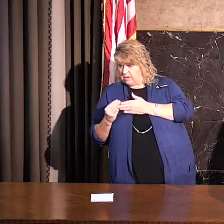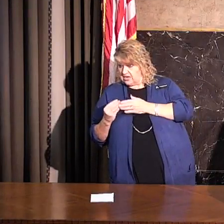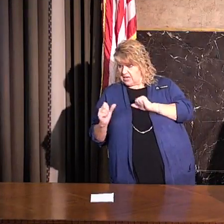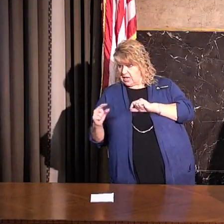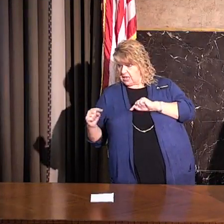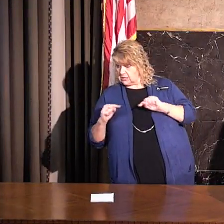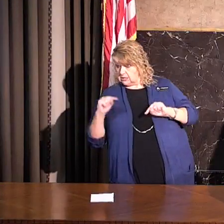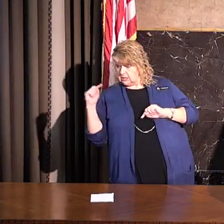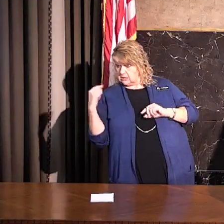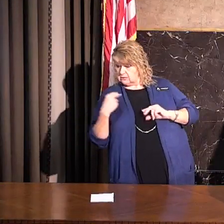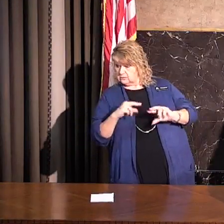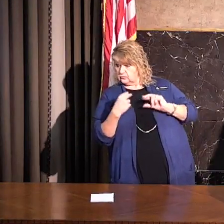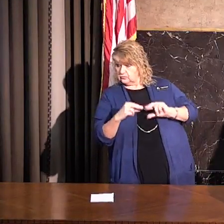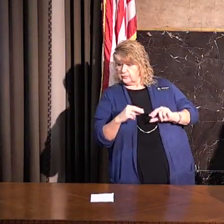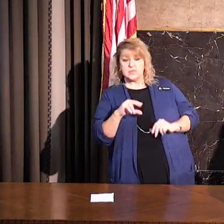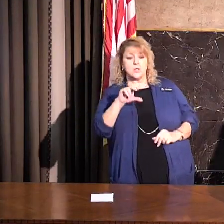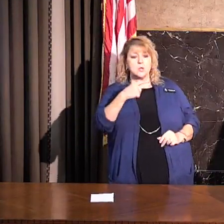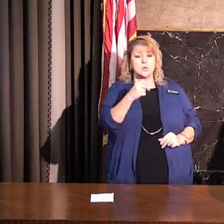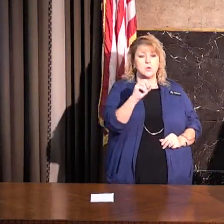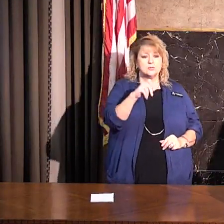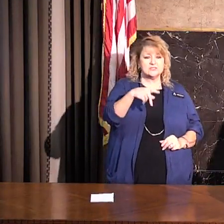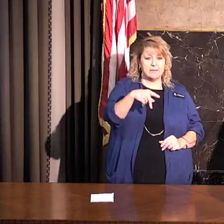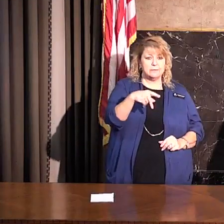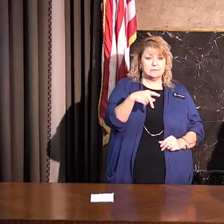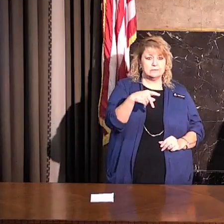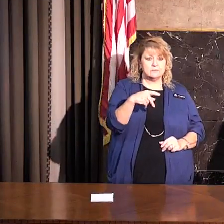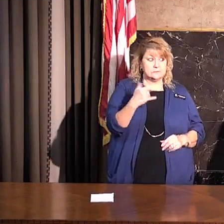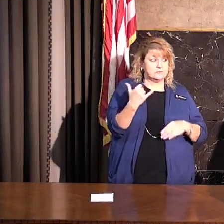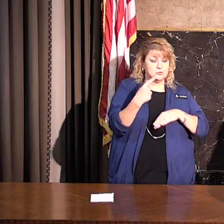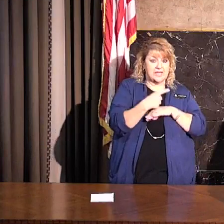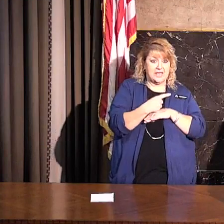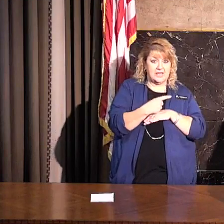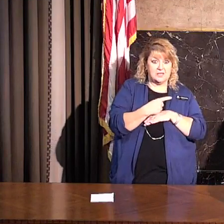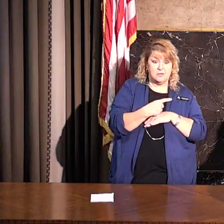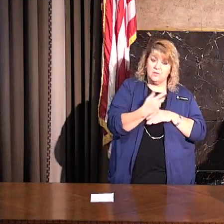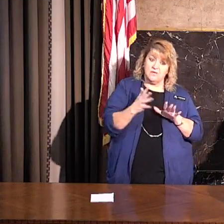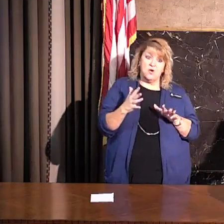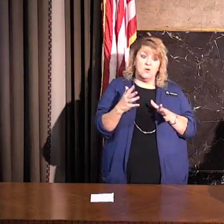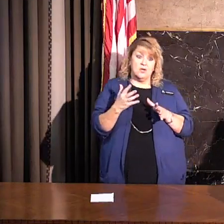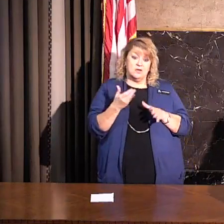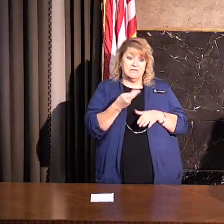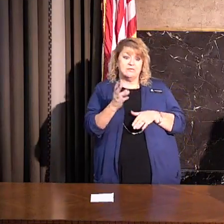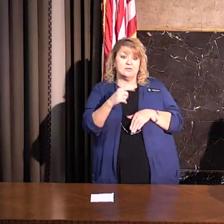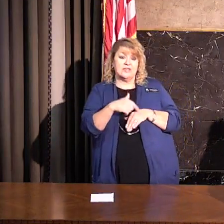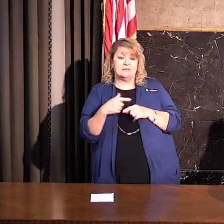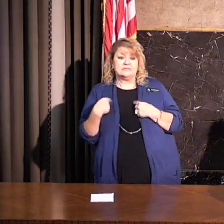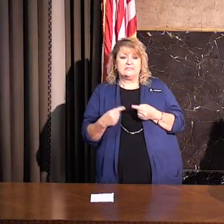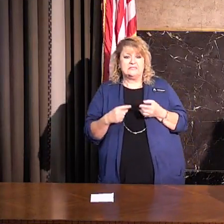here. It goes up as recently as today um but we've done that a